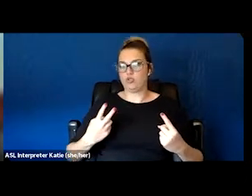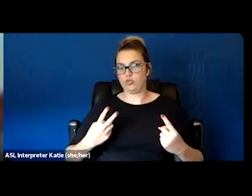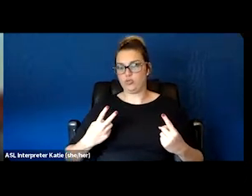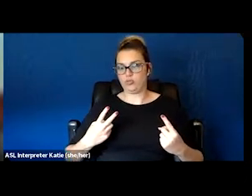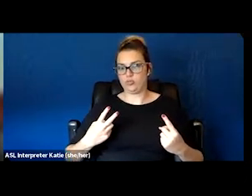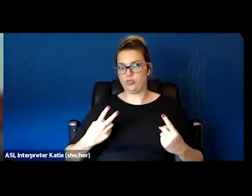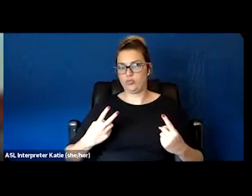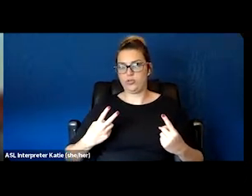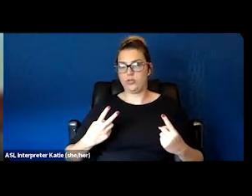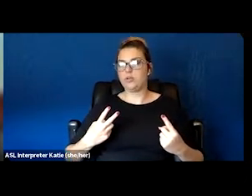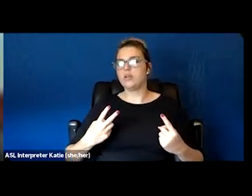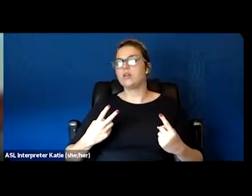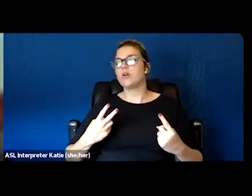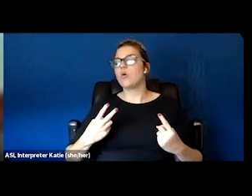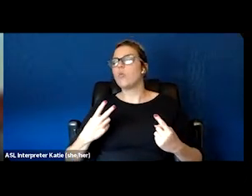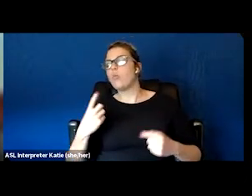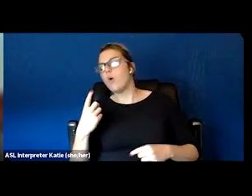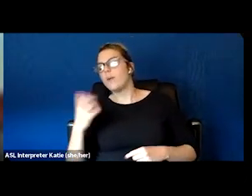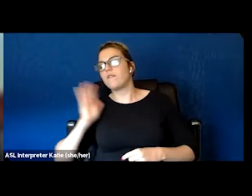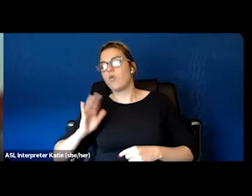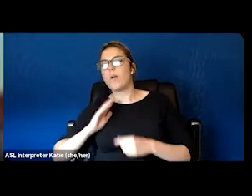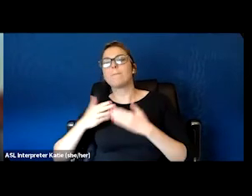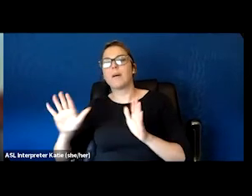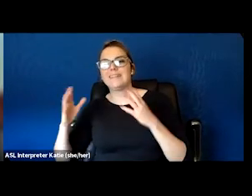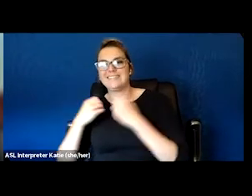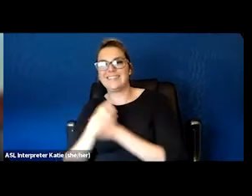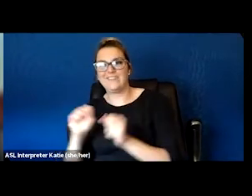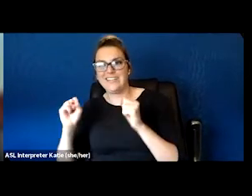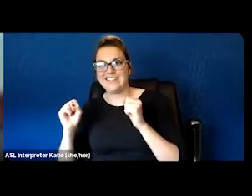that was for Public Safety. We had a couple Public Safety seats, and we felt that,